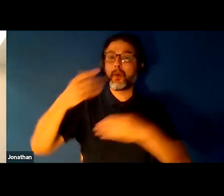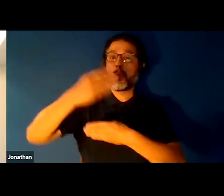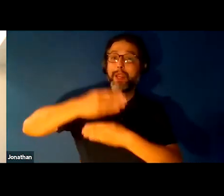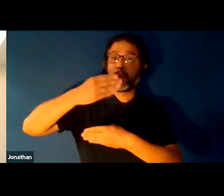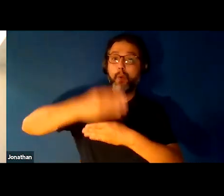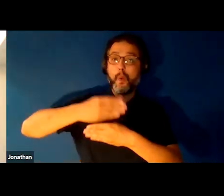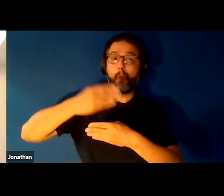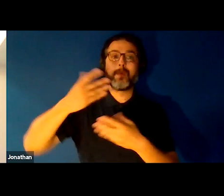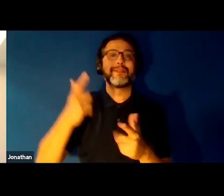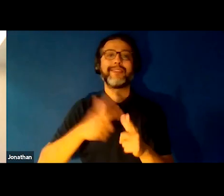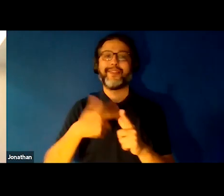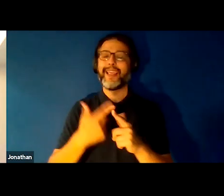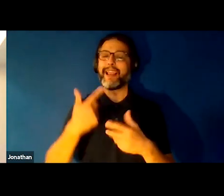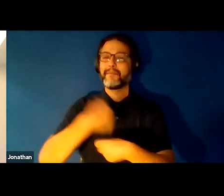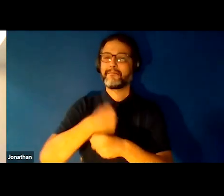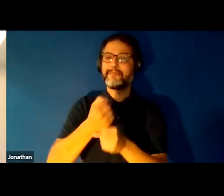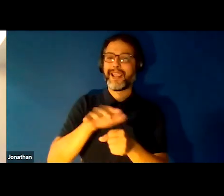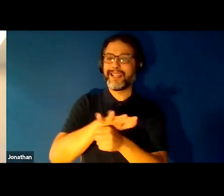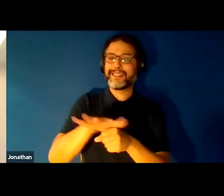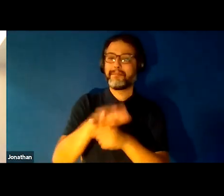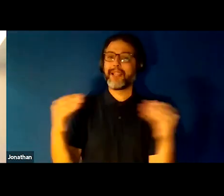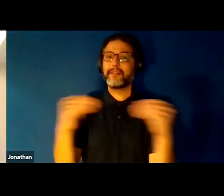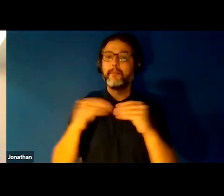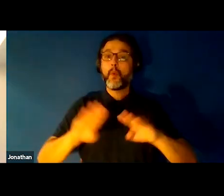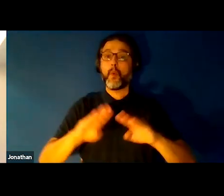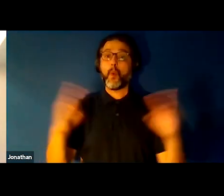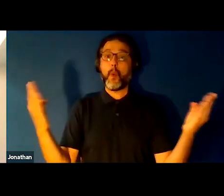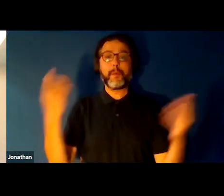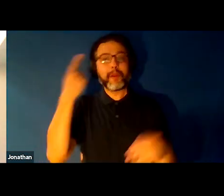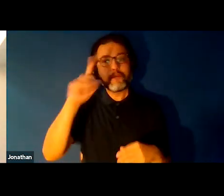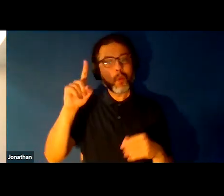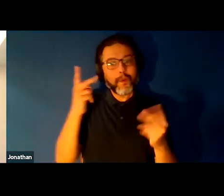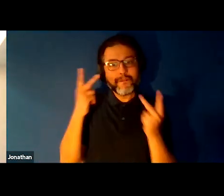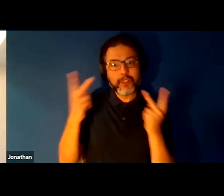And then, one of the keys here was the ability to actually have visual communication from